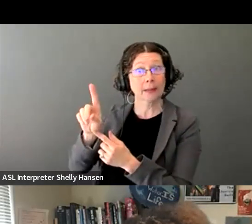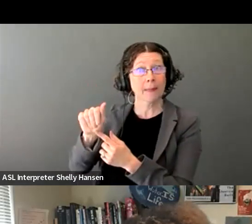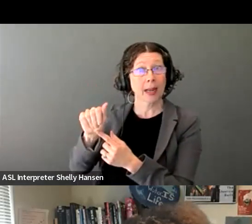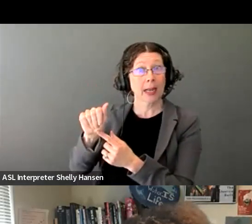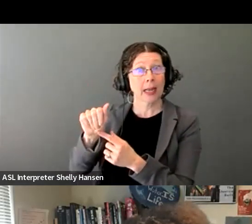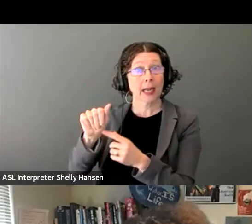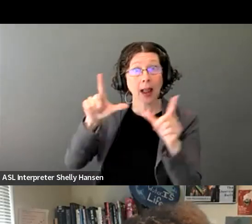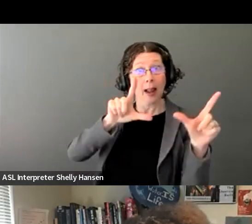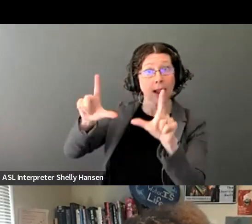It's just life.